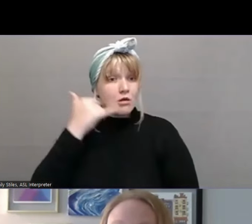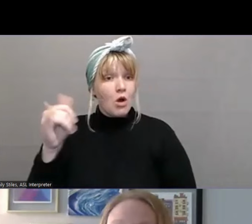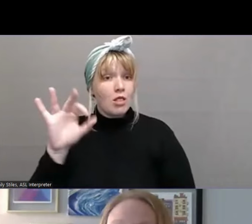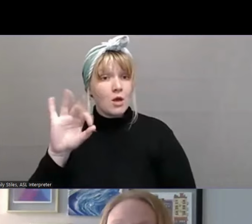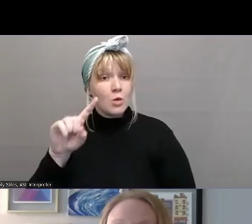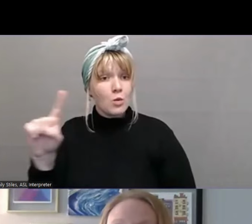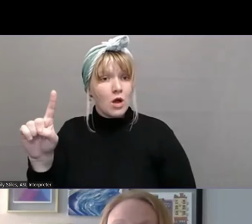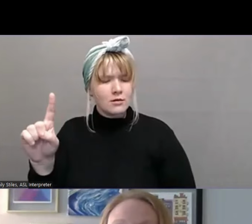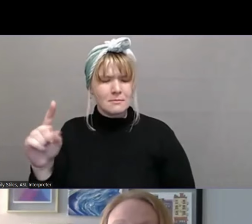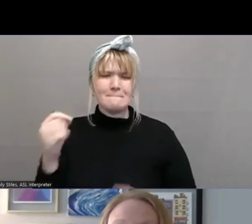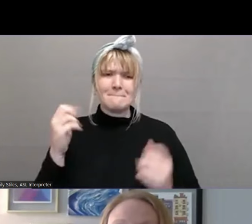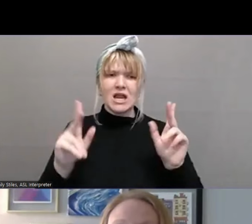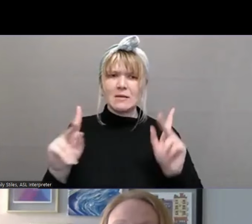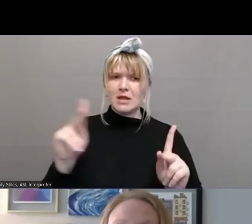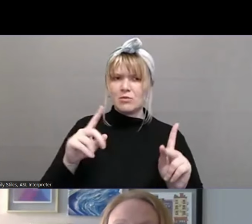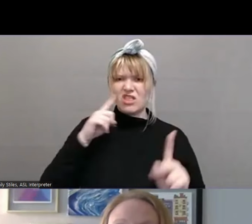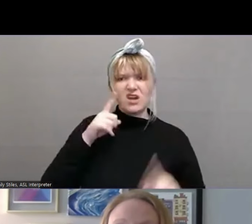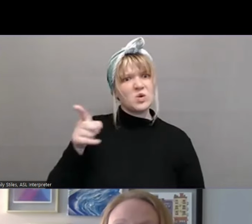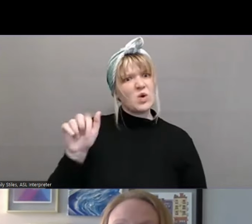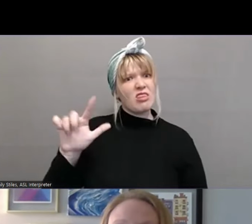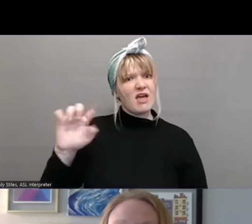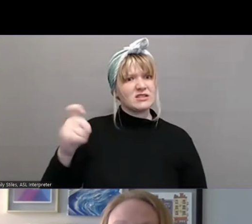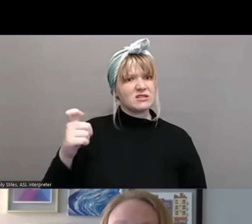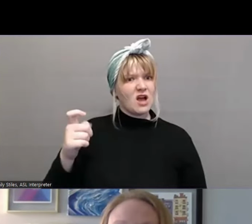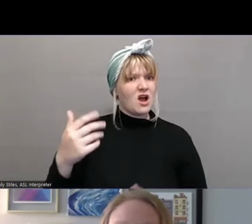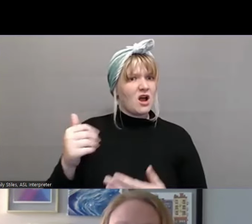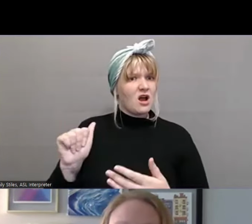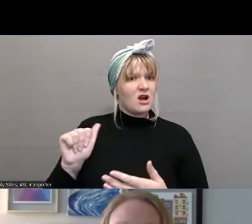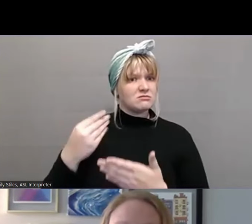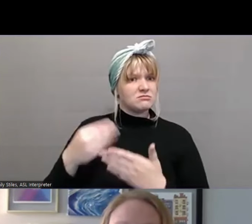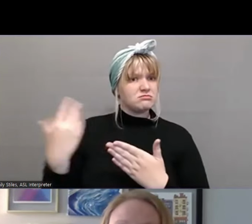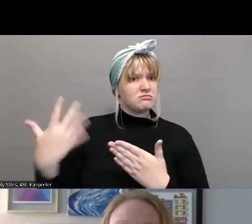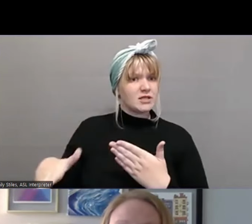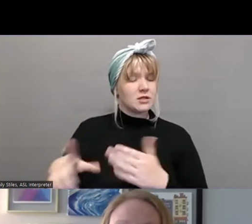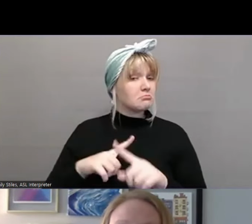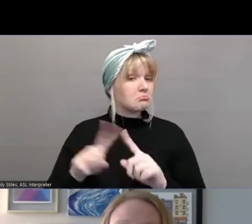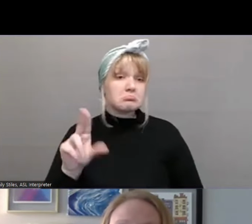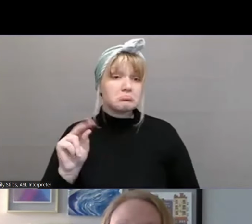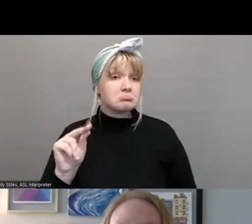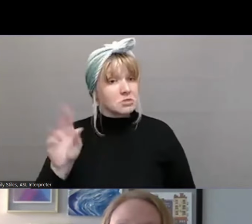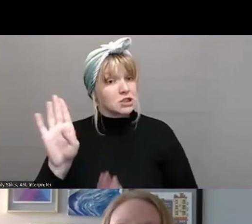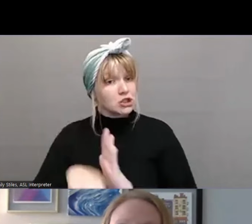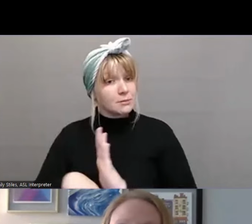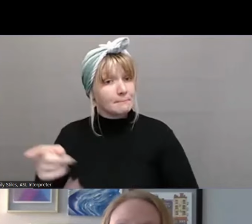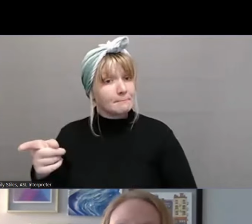are. So we’ve had a lot of people be successful with minimal pieces of equipment like that.